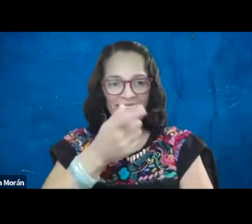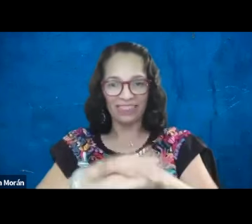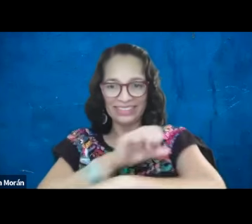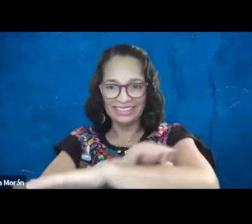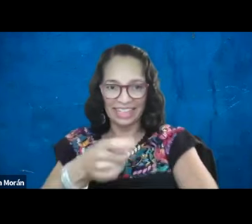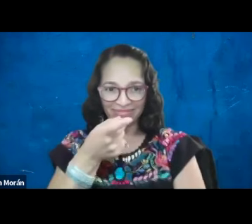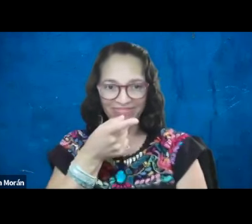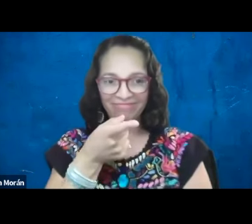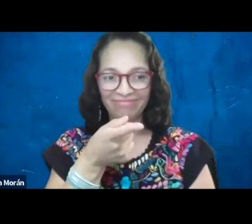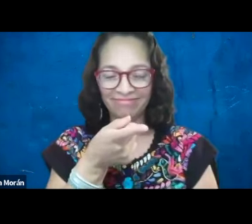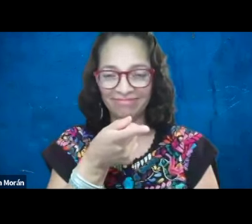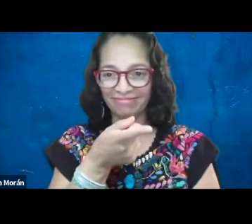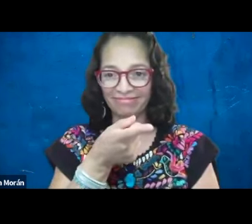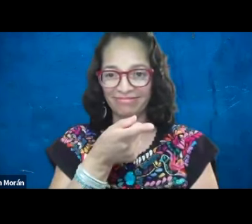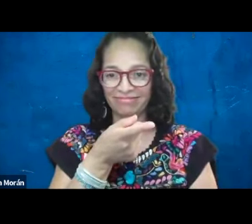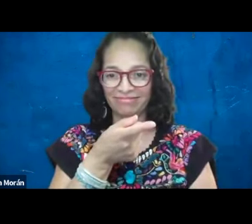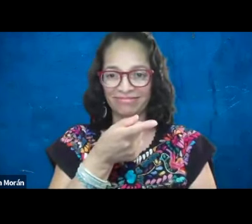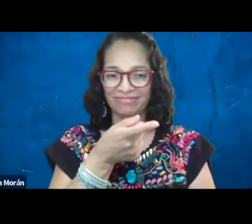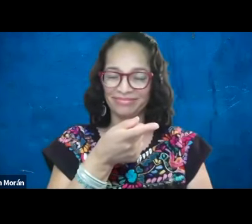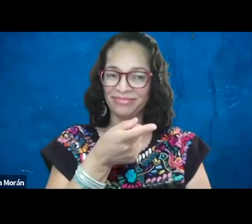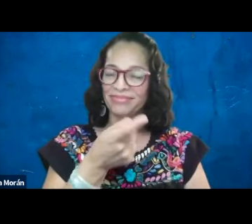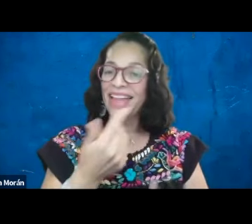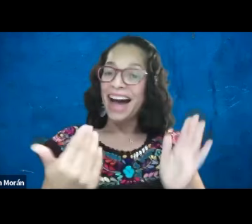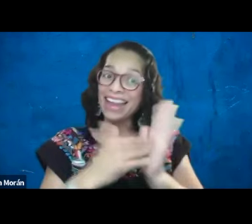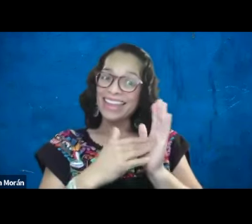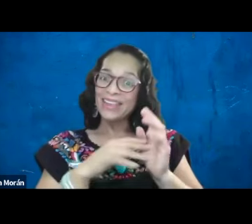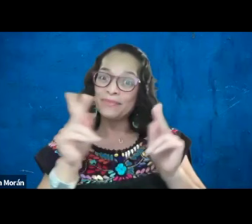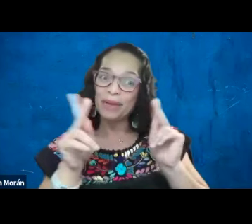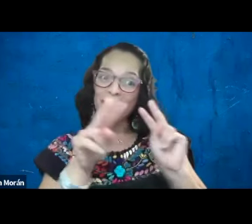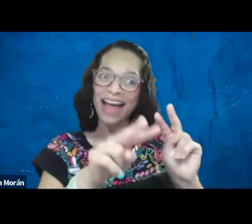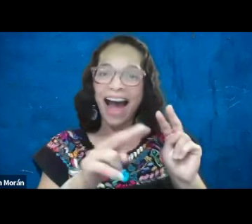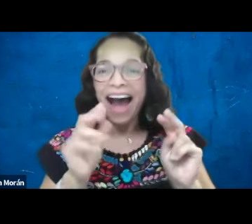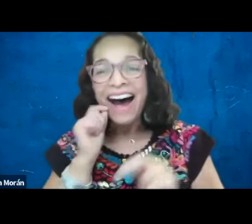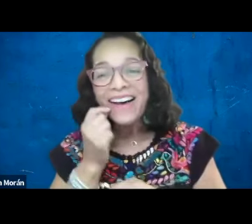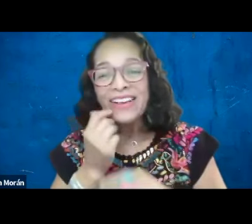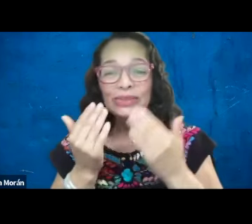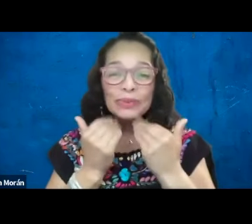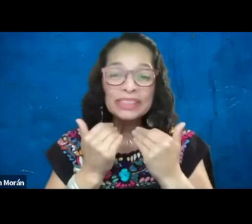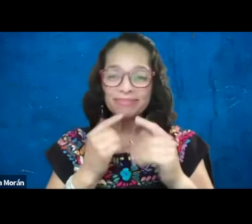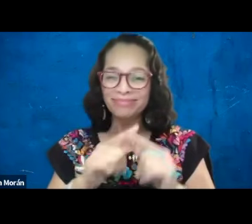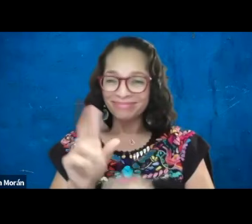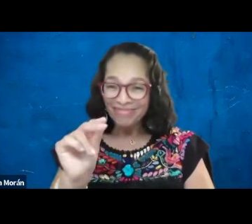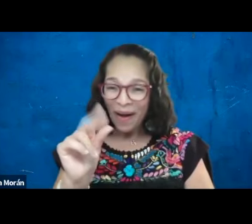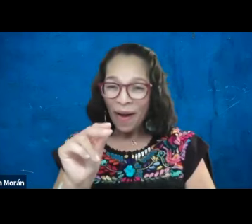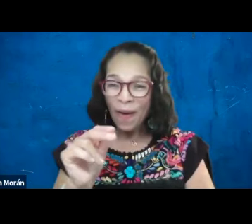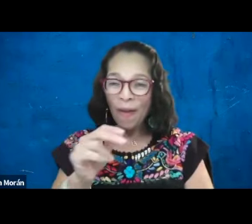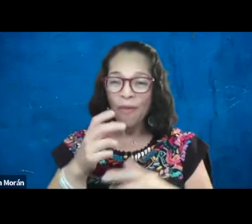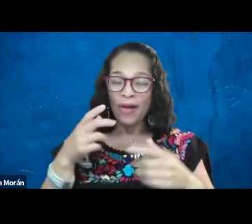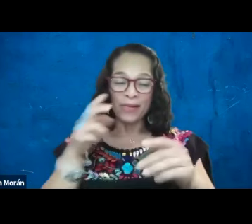So I went ahead and found my son while I was on stage. And again, people were looking and thinking,